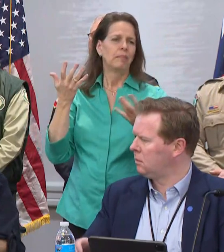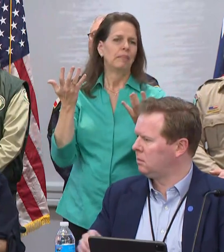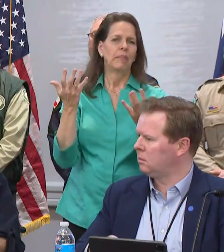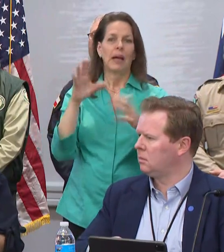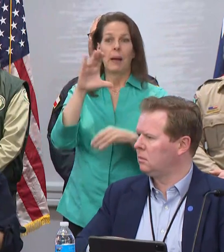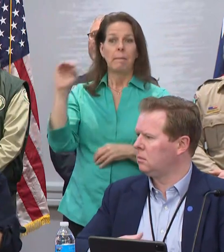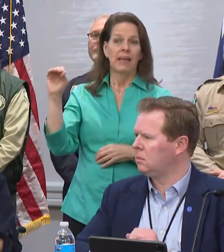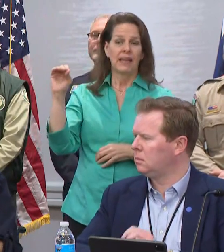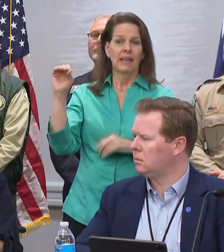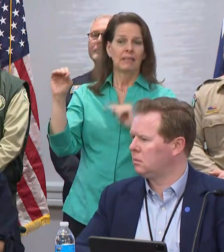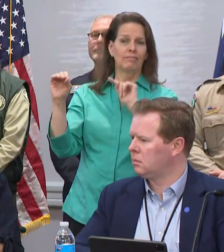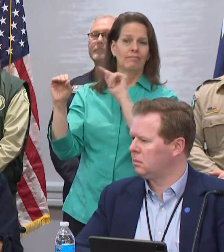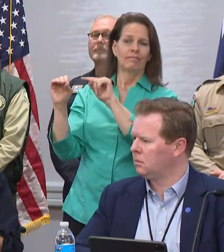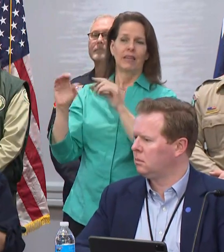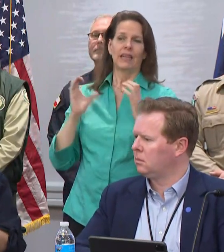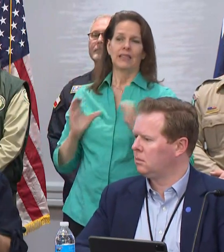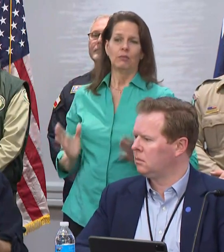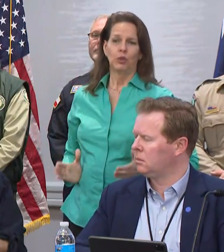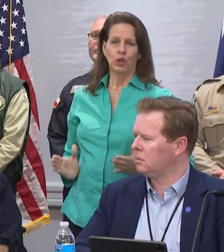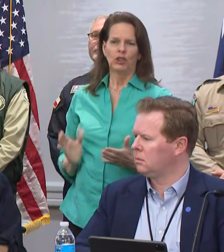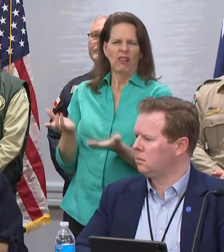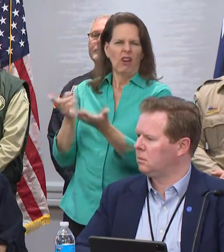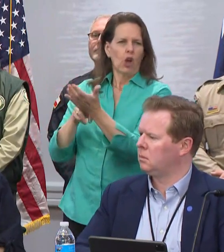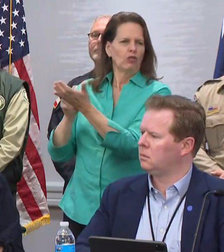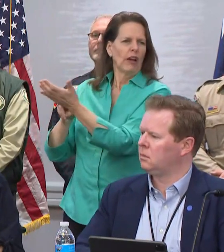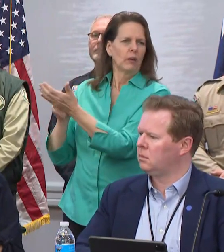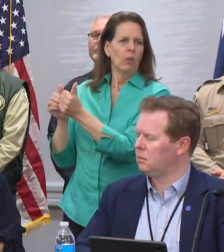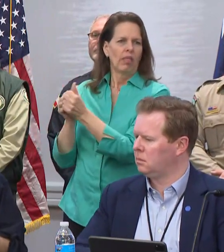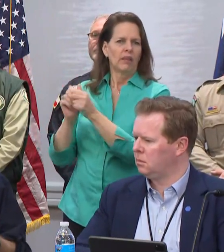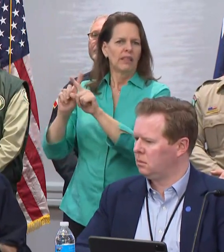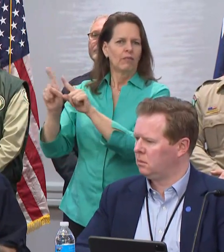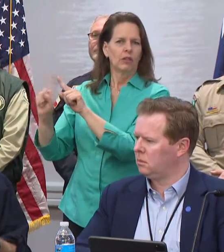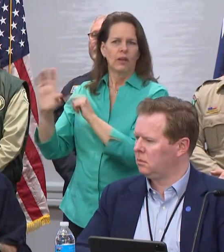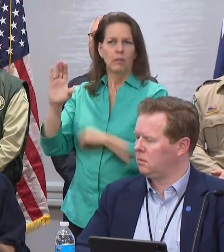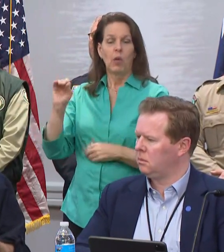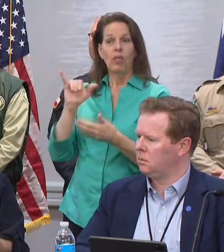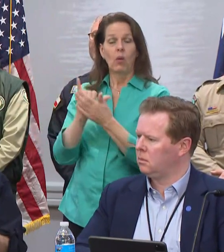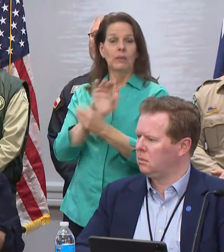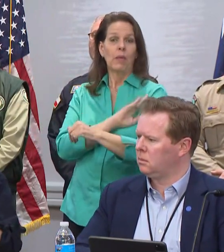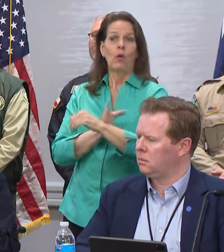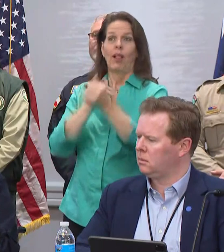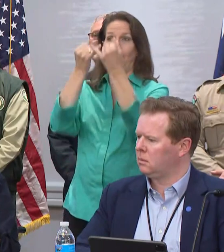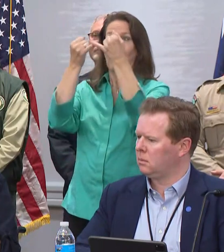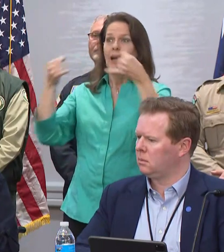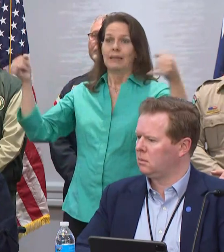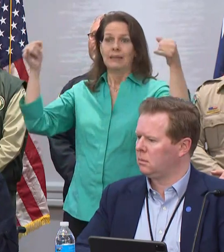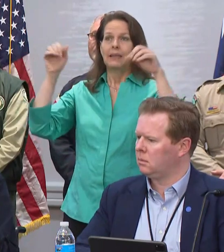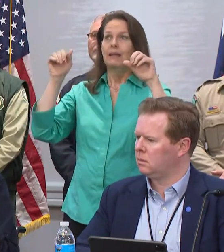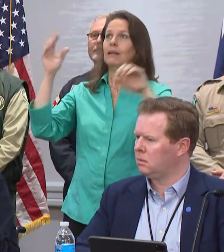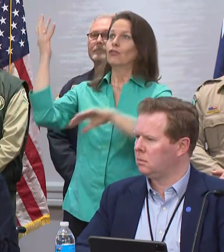Company that customers enter into contracts with those power lines could go down because a tree falls on the